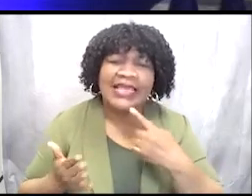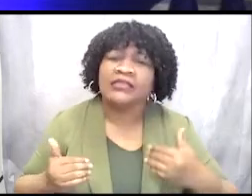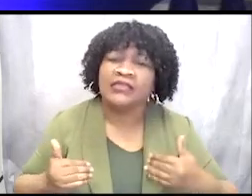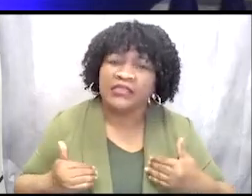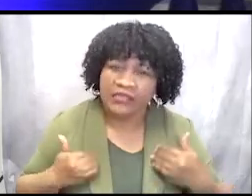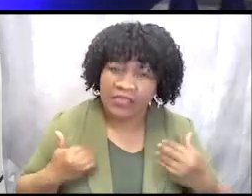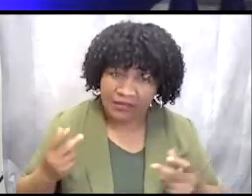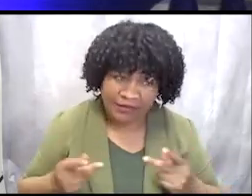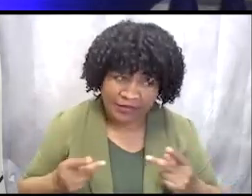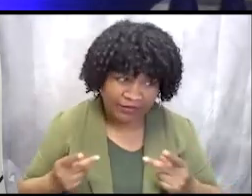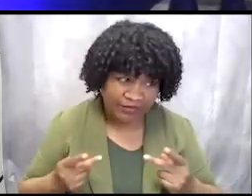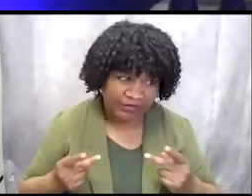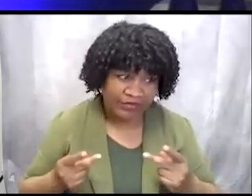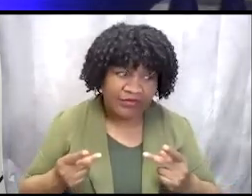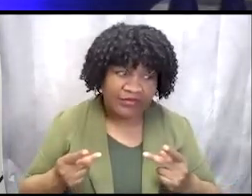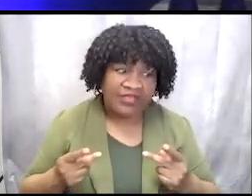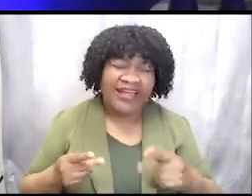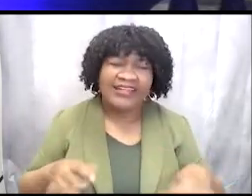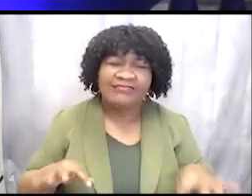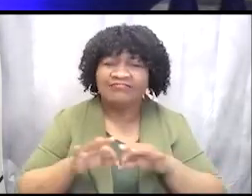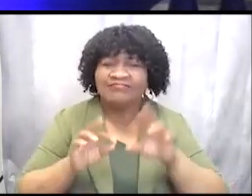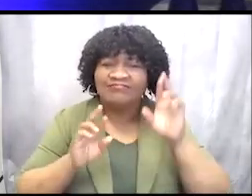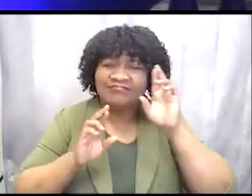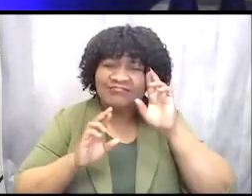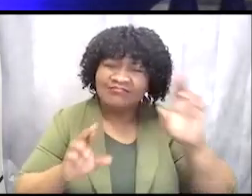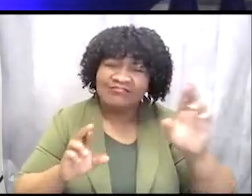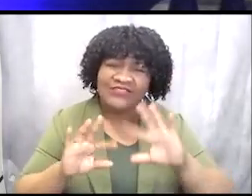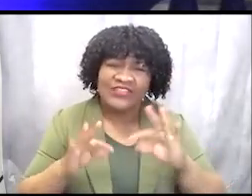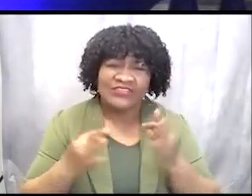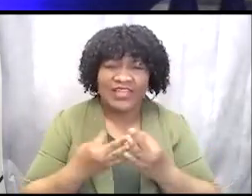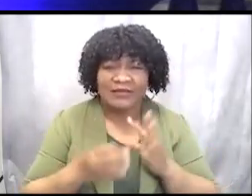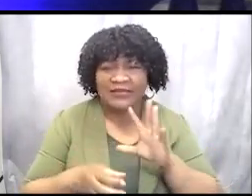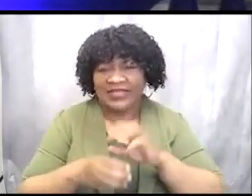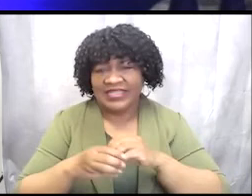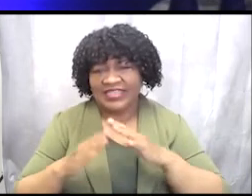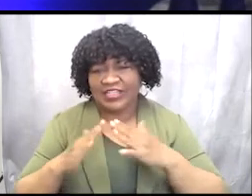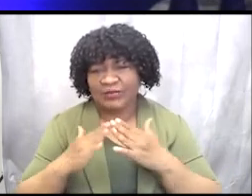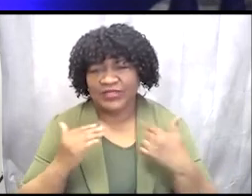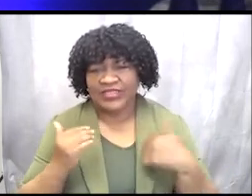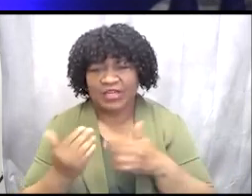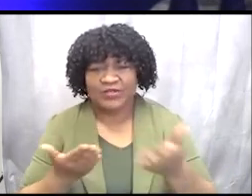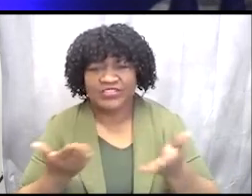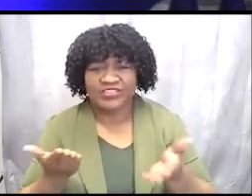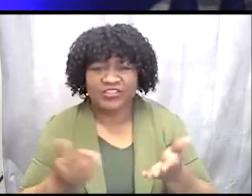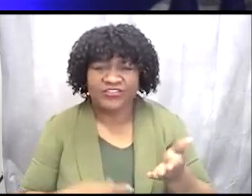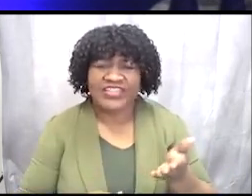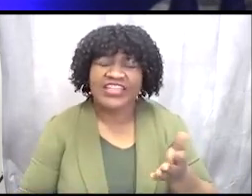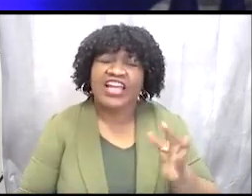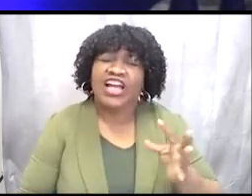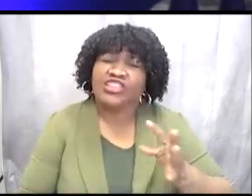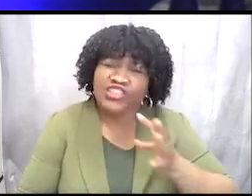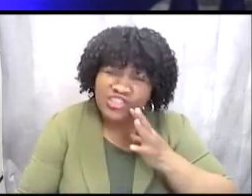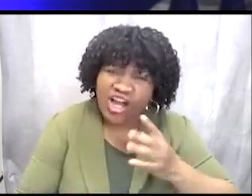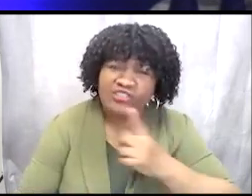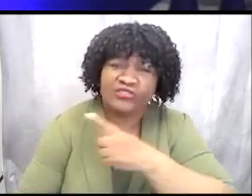Demonstrate a level of profound respect for the families in the communities that you serve. Talk to them, don't assume that you know the answers,